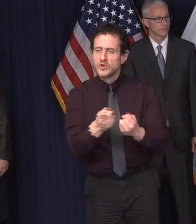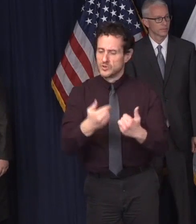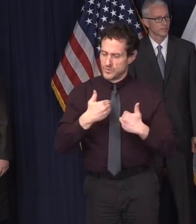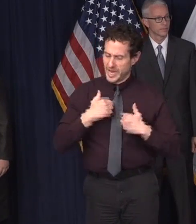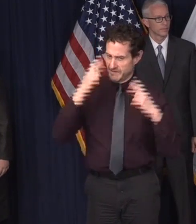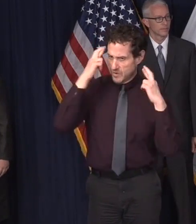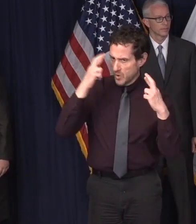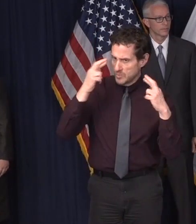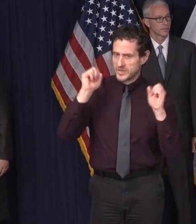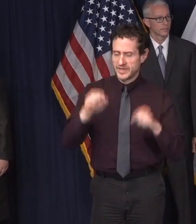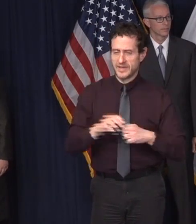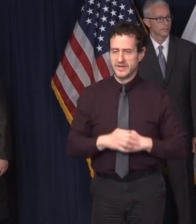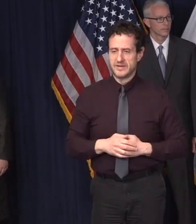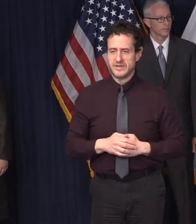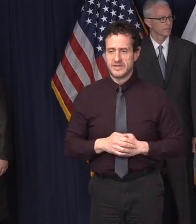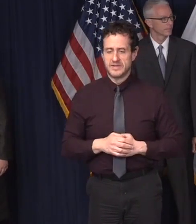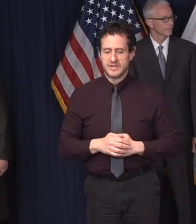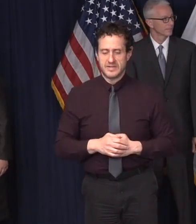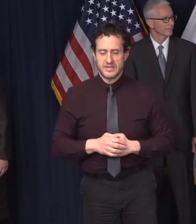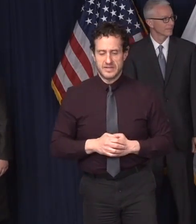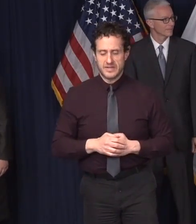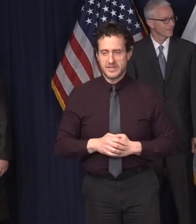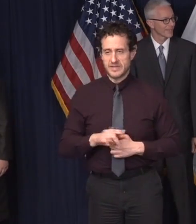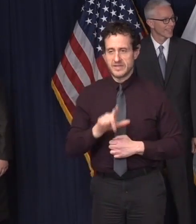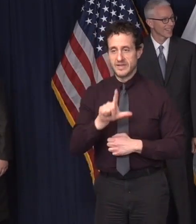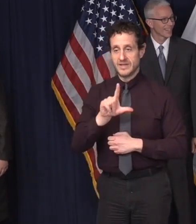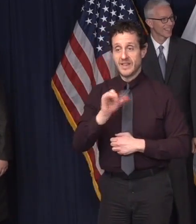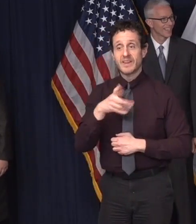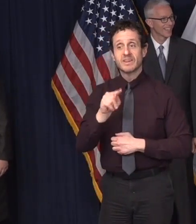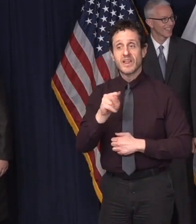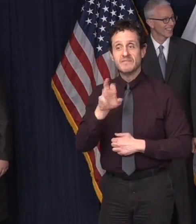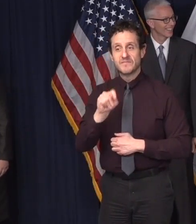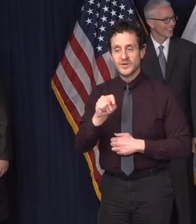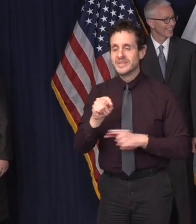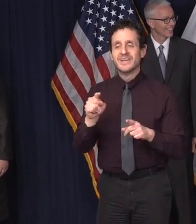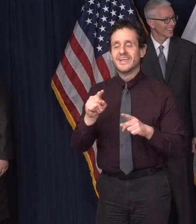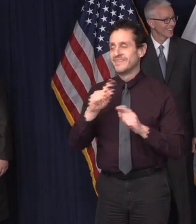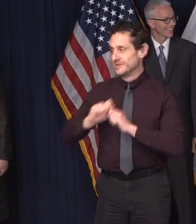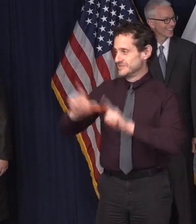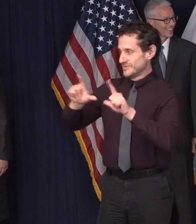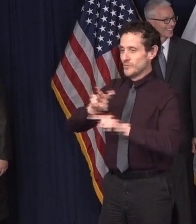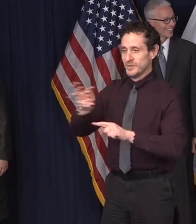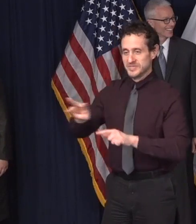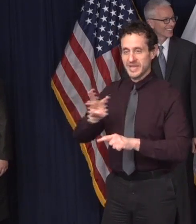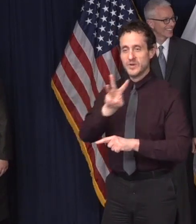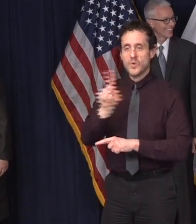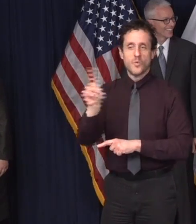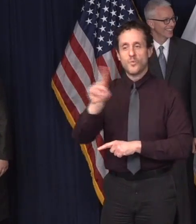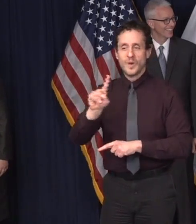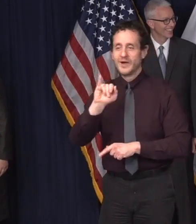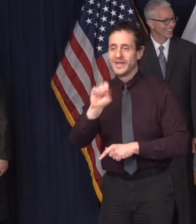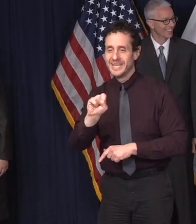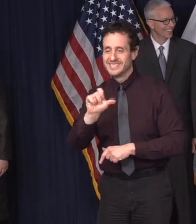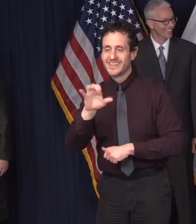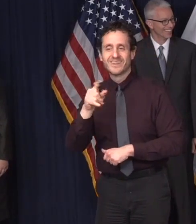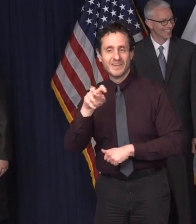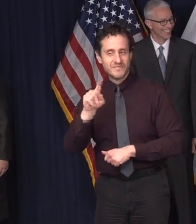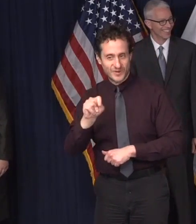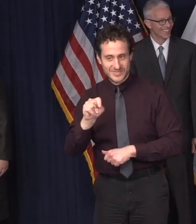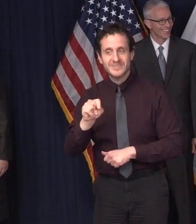I WANT YOU TO KNOW THERE ARE PLENTY OF PEOPLE TO LEARN FROM AND IF ALL ELSE FAILS, I HEARD